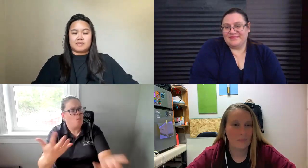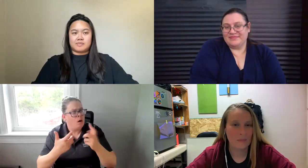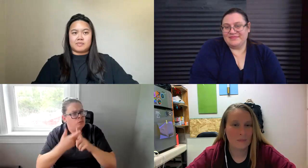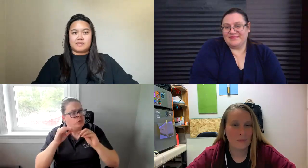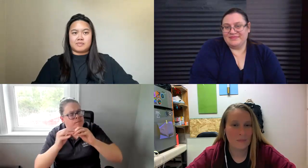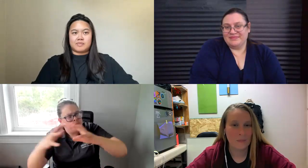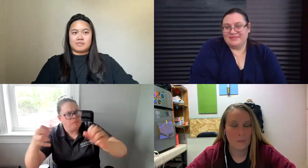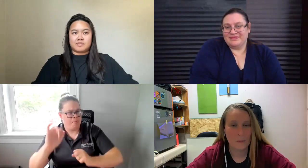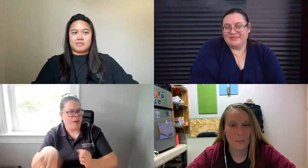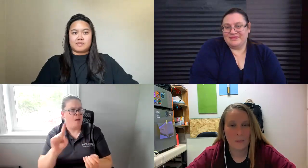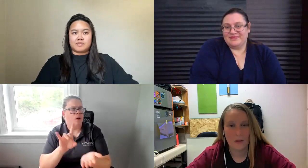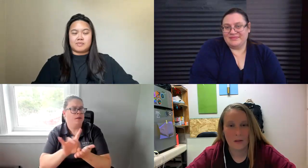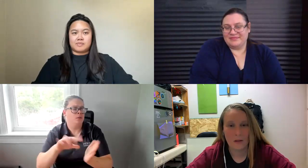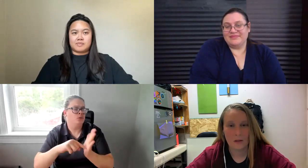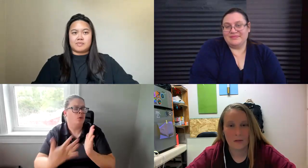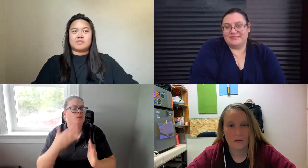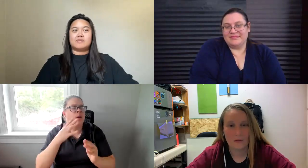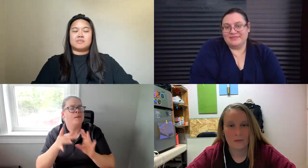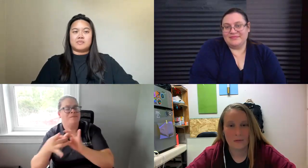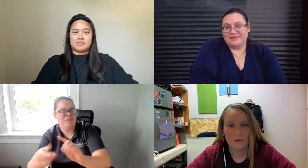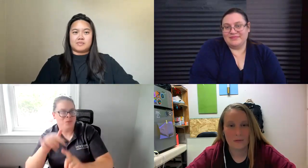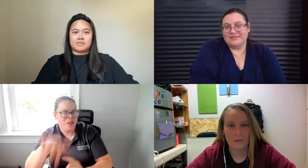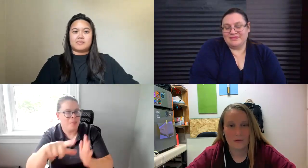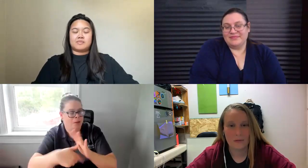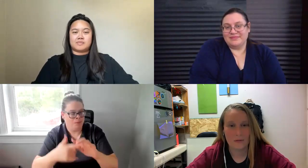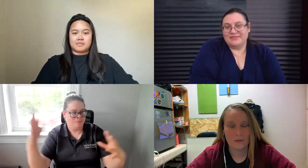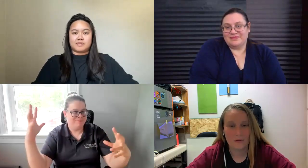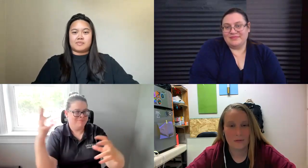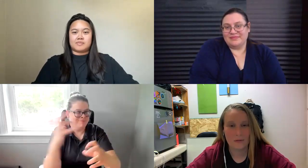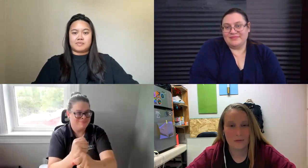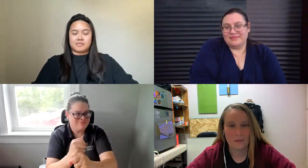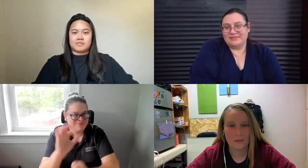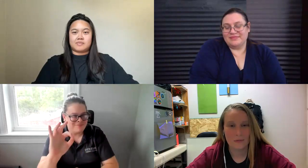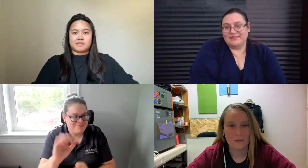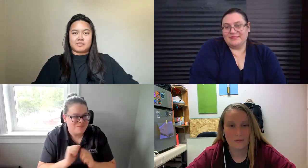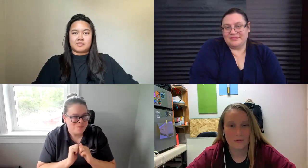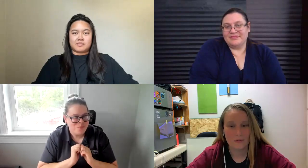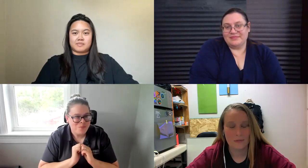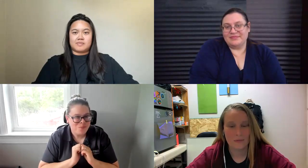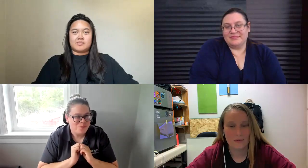but we wanted community support and we wanted to grow more organically. So our kickstarter started there.